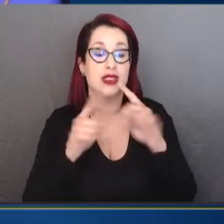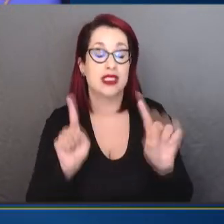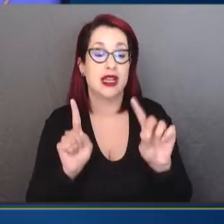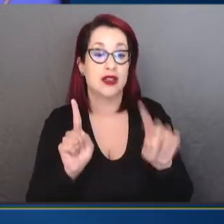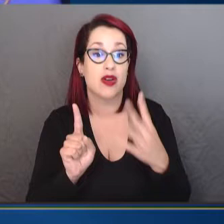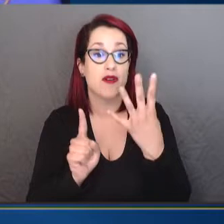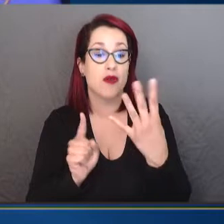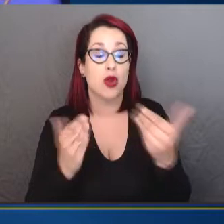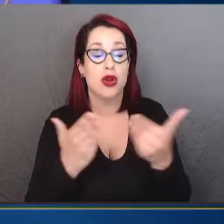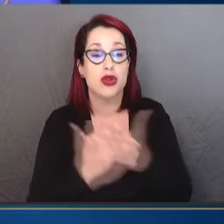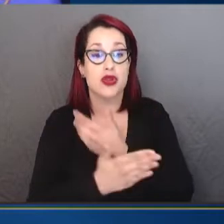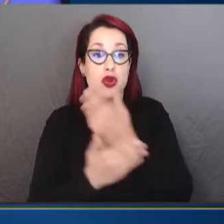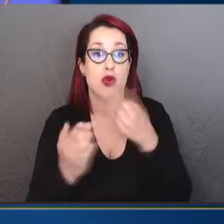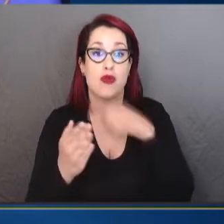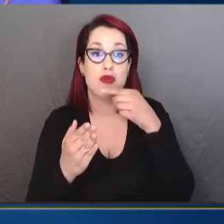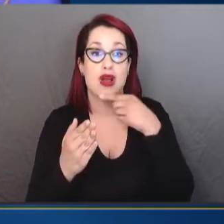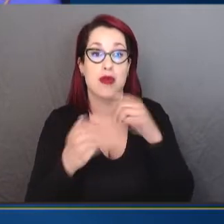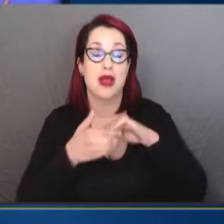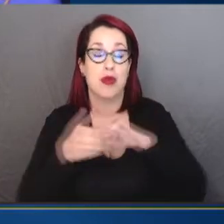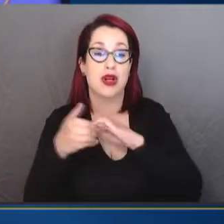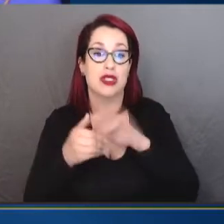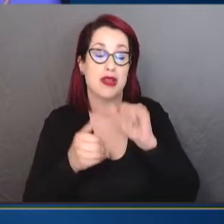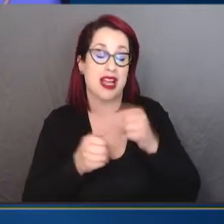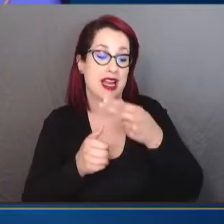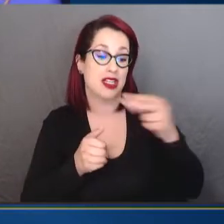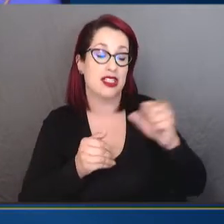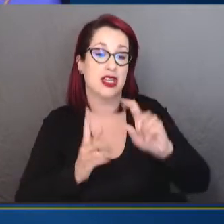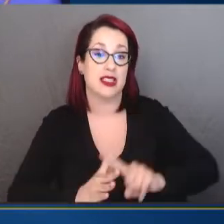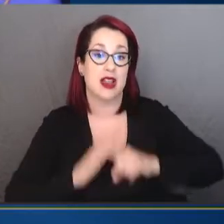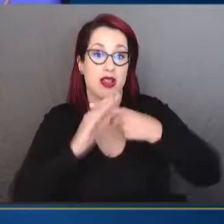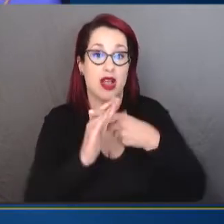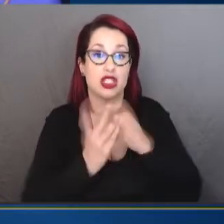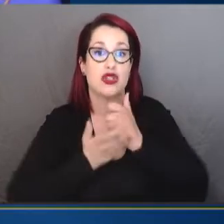has launched into promote the health that will be in of Latino individuals and communities.